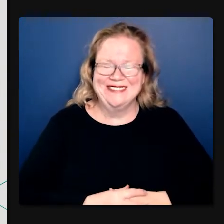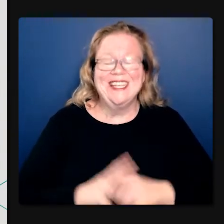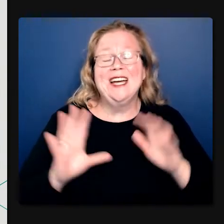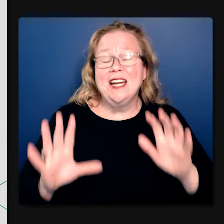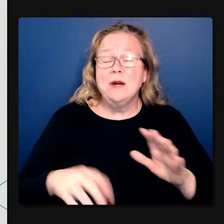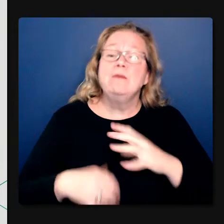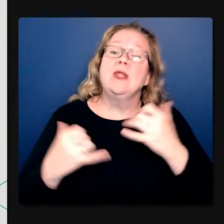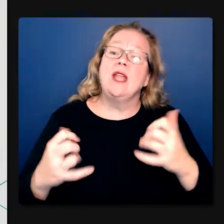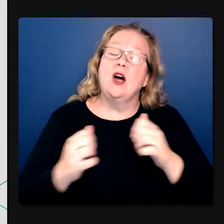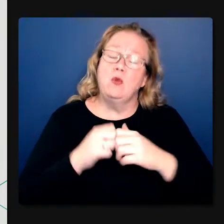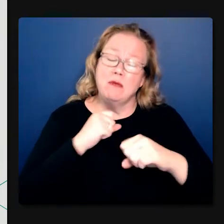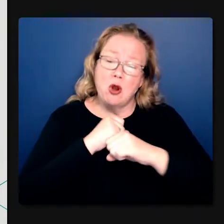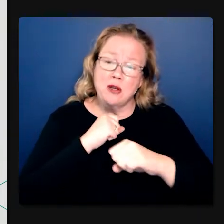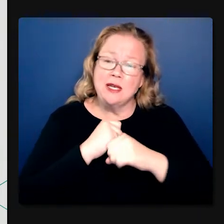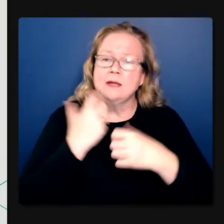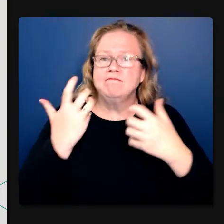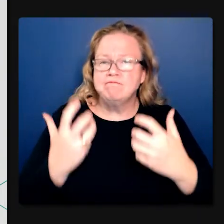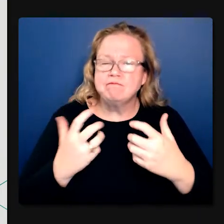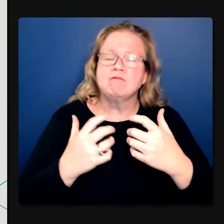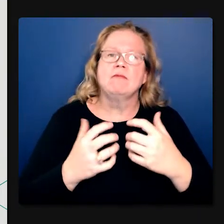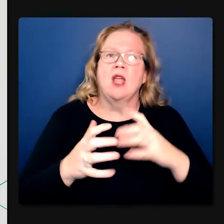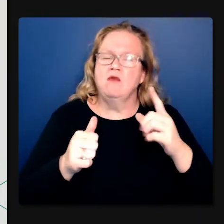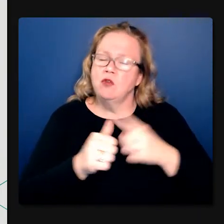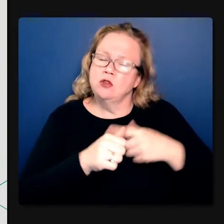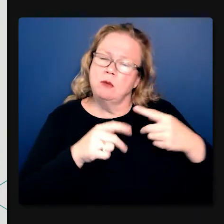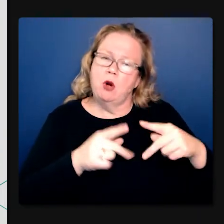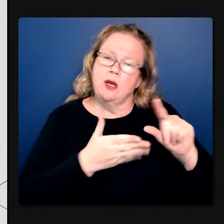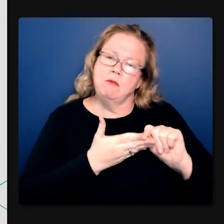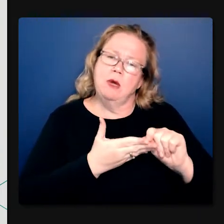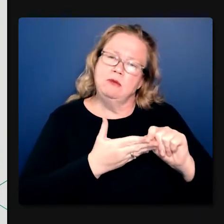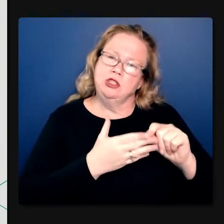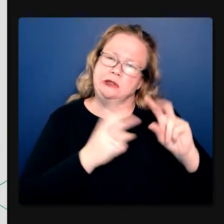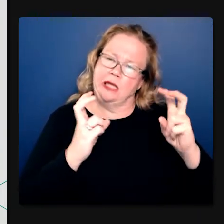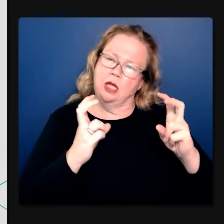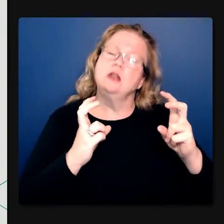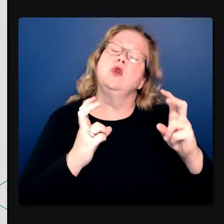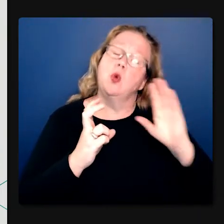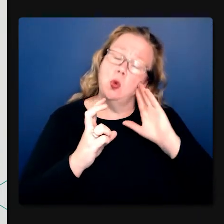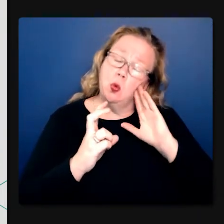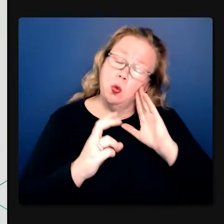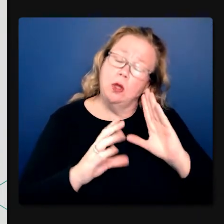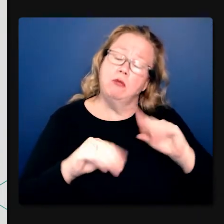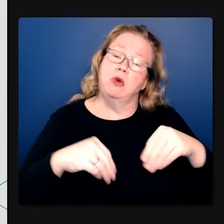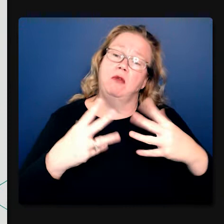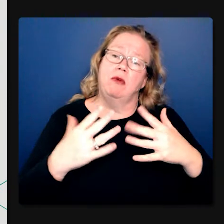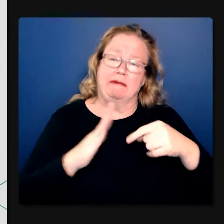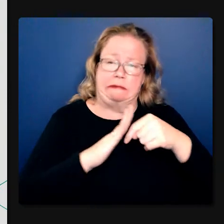And then with marketing being a first-party published title, we'll provide extensive marketing support